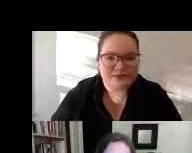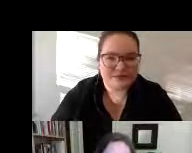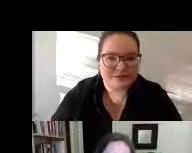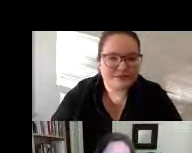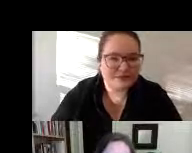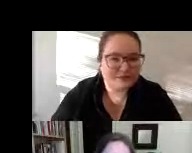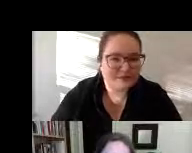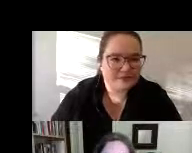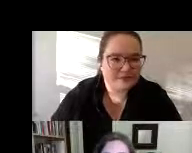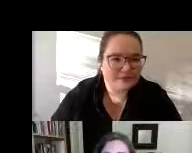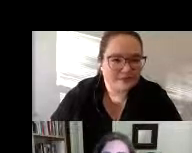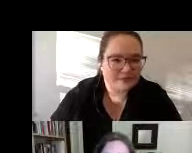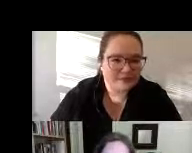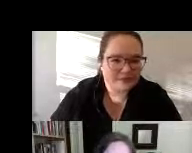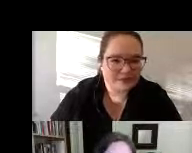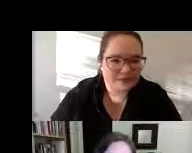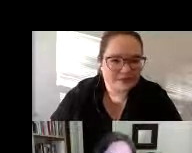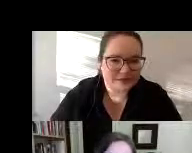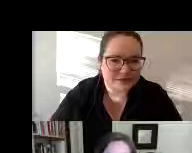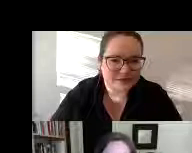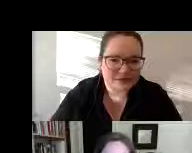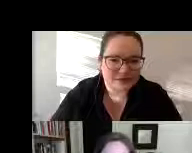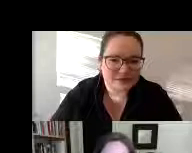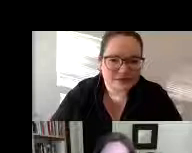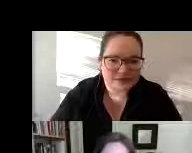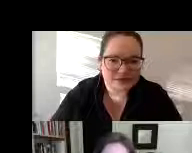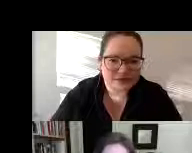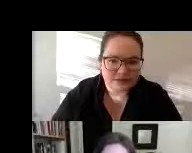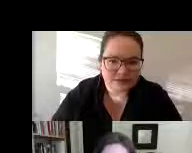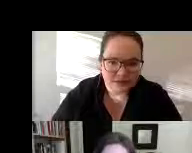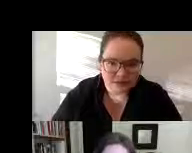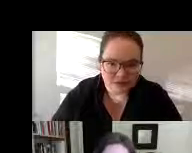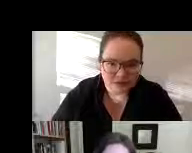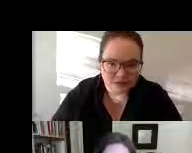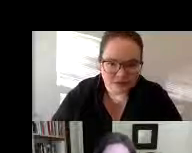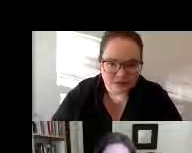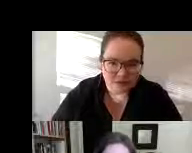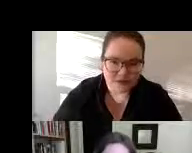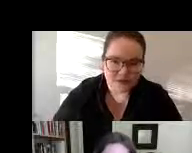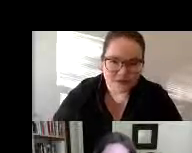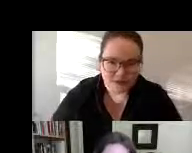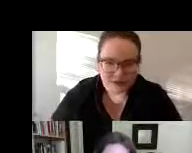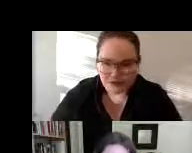I need to interrupt, this is Margaret you have some wonderful images on your slide, are they 19th